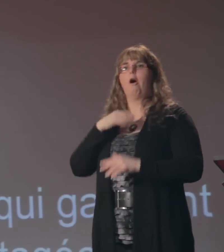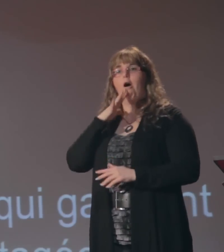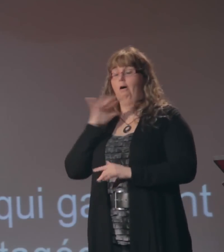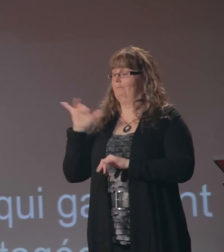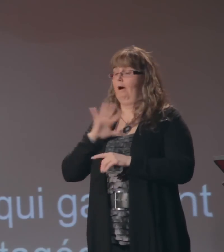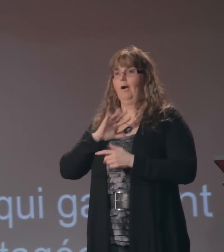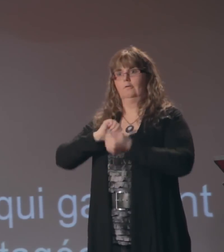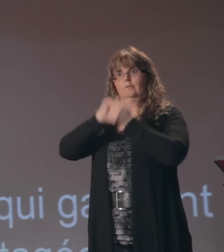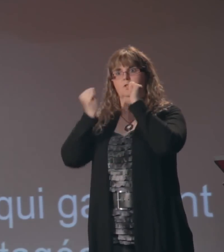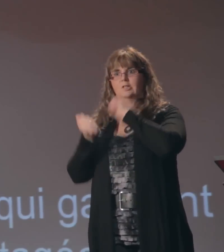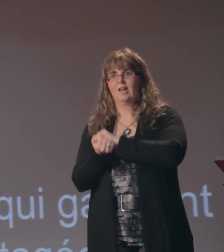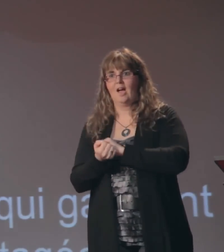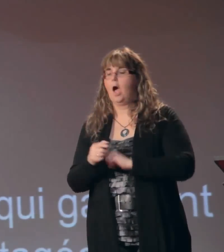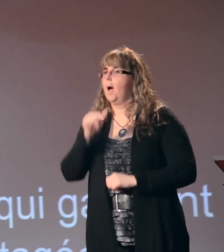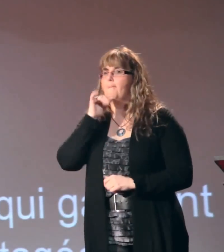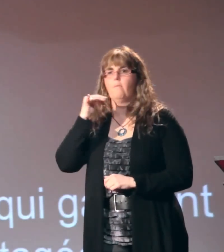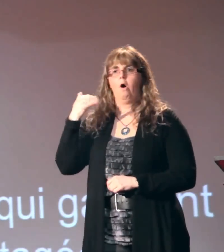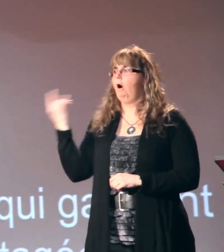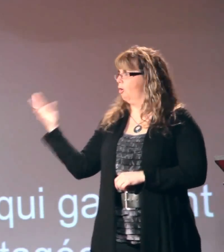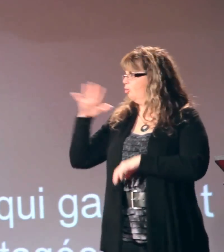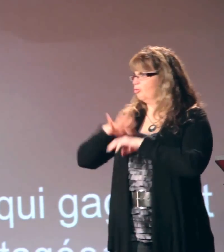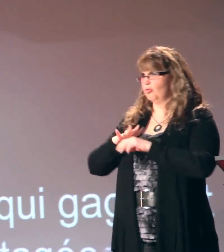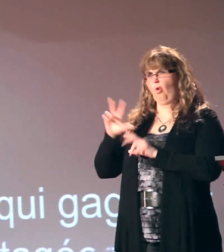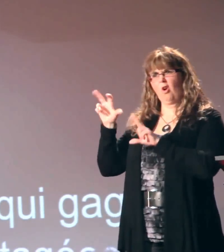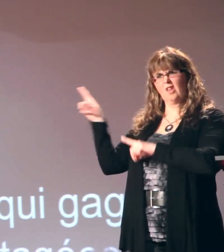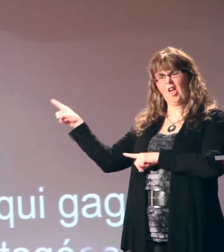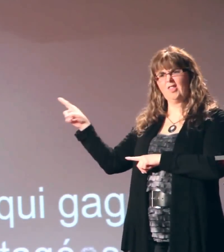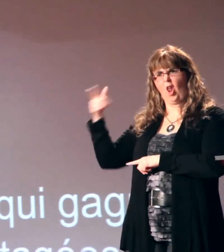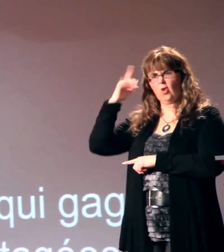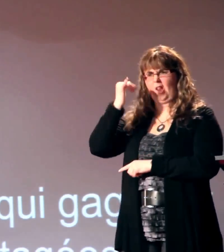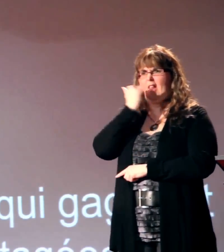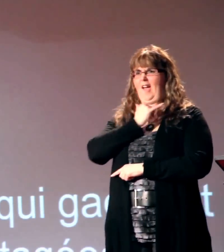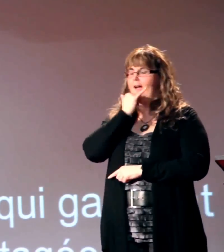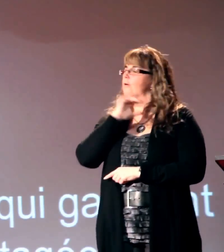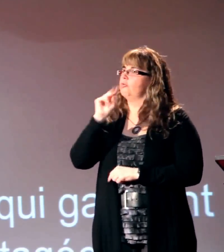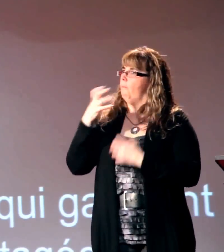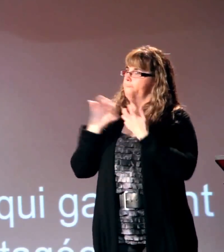This isn't due to a software error. Our software works great, by the way.